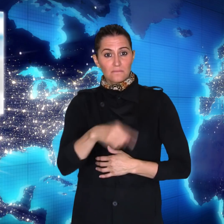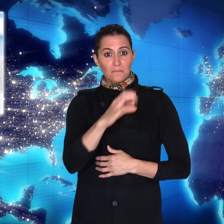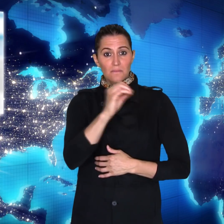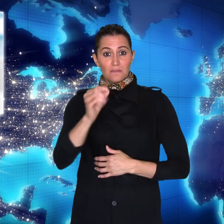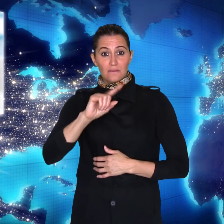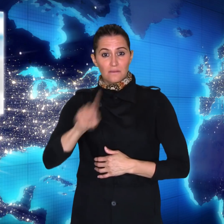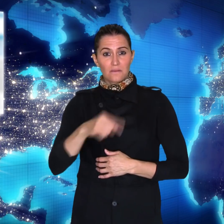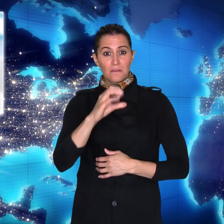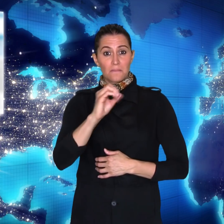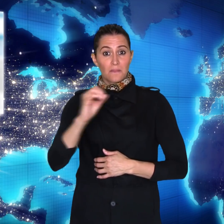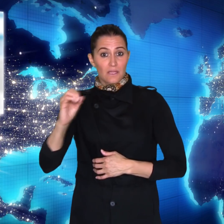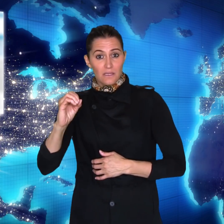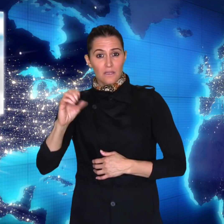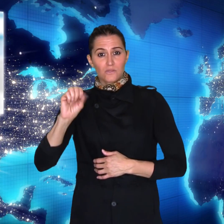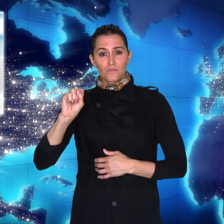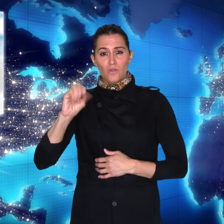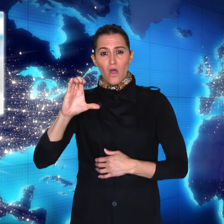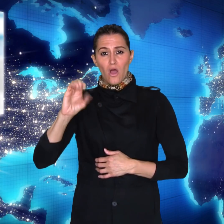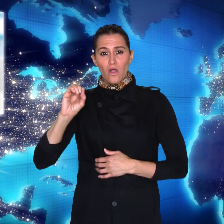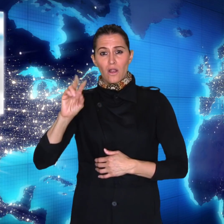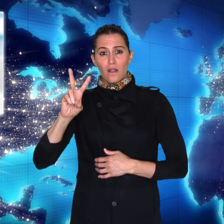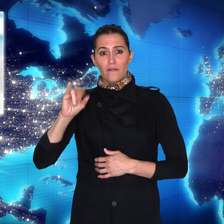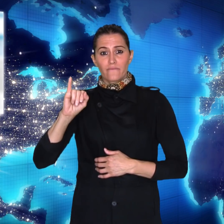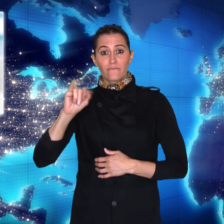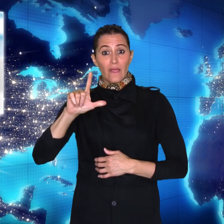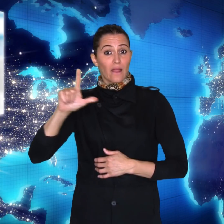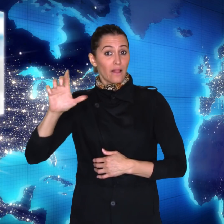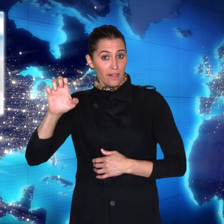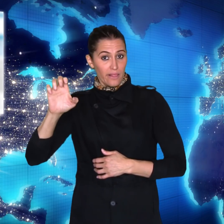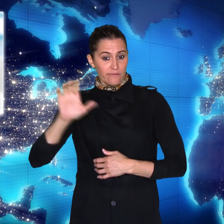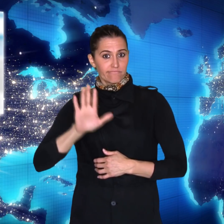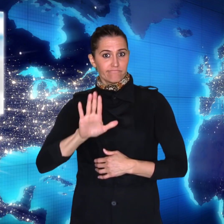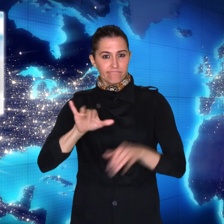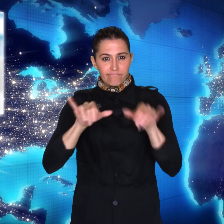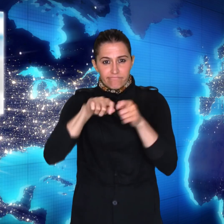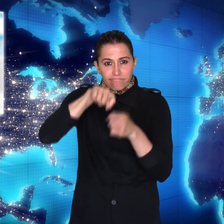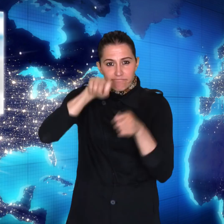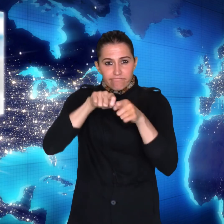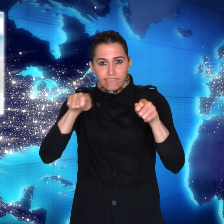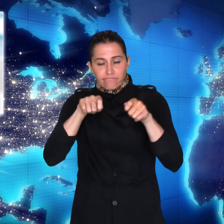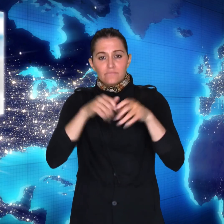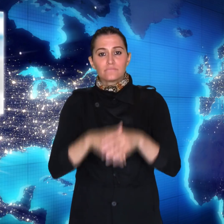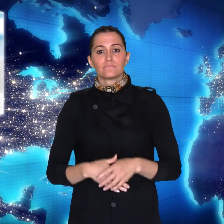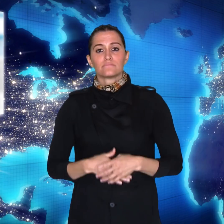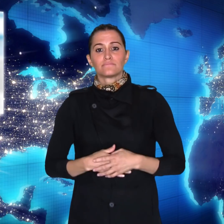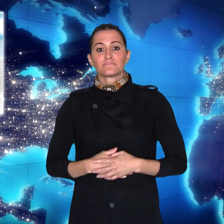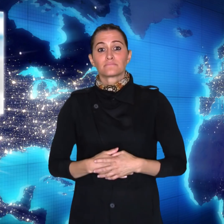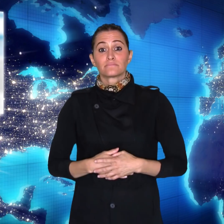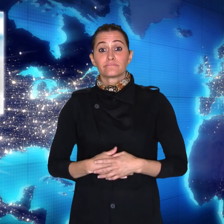the hotness of peppers.